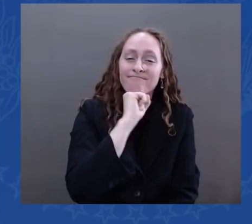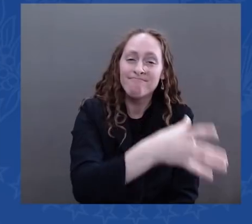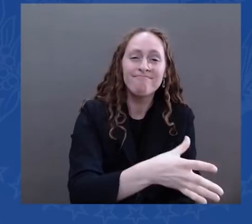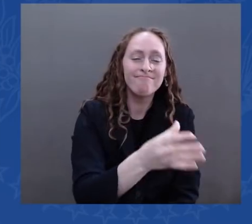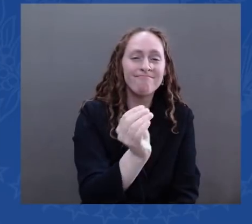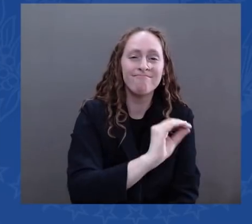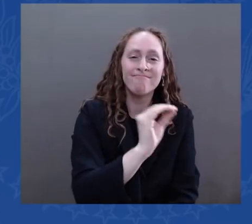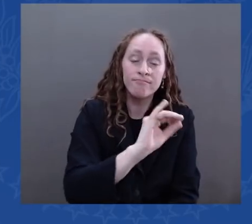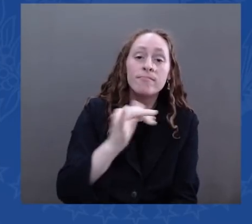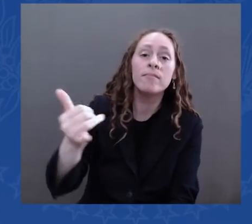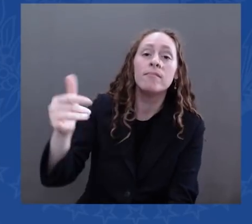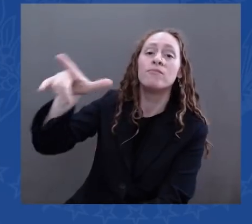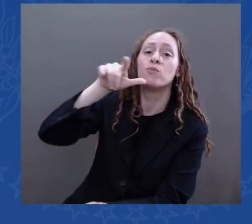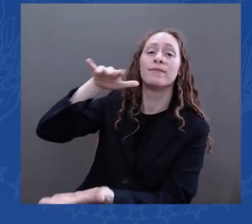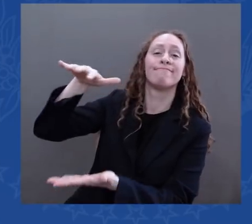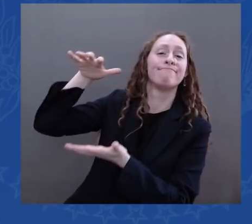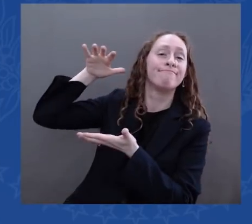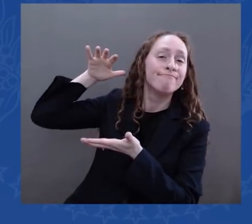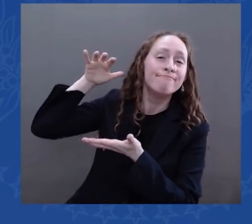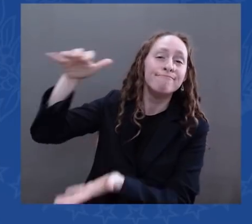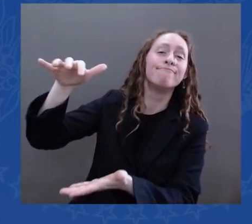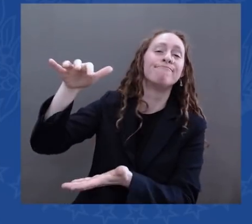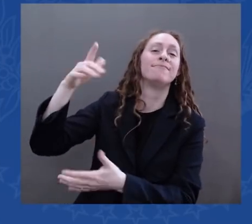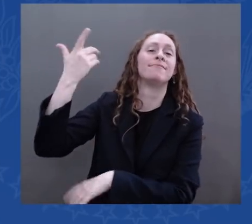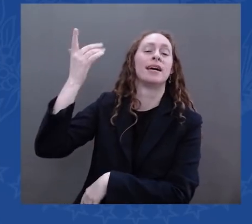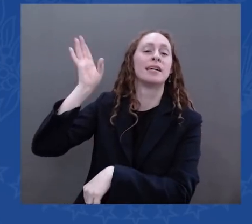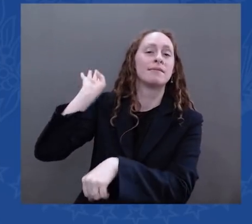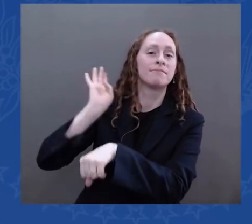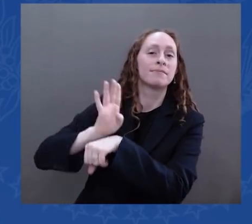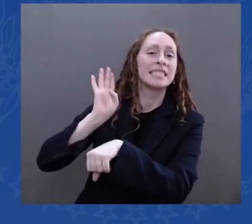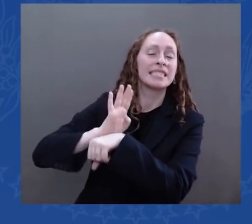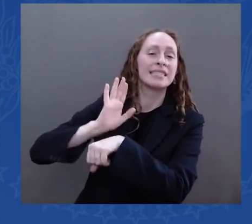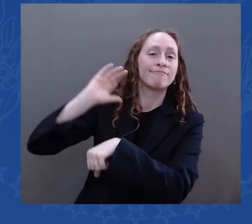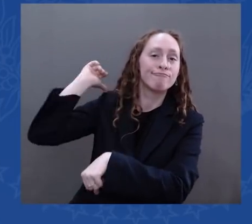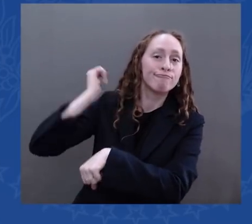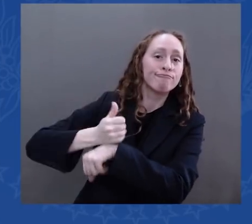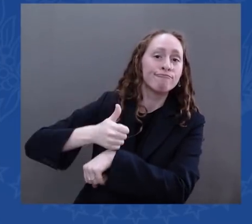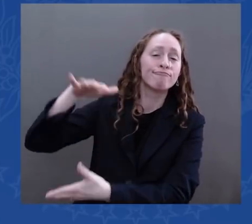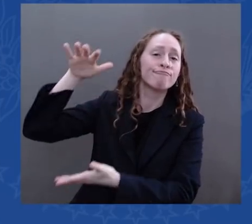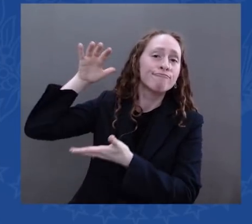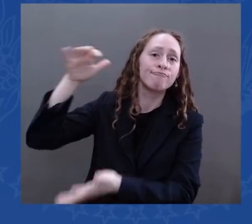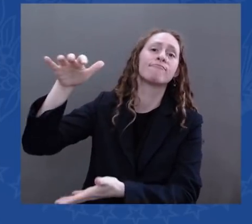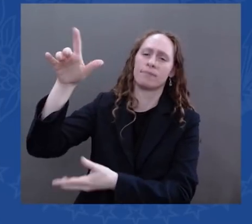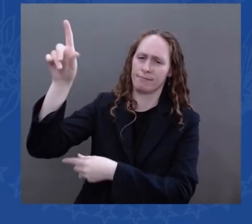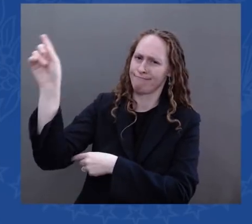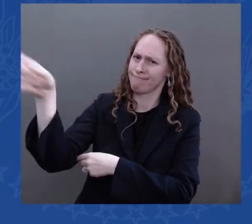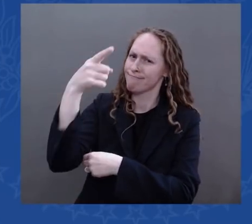For most Americans, the last few years were very hard, stretching them to the breaking point.